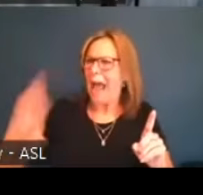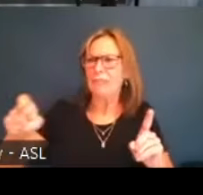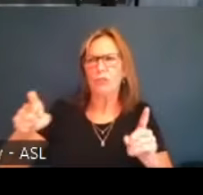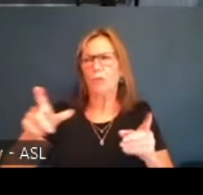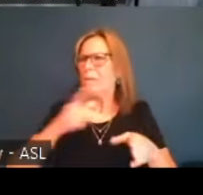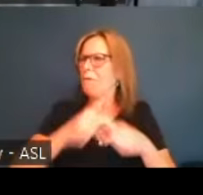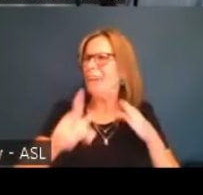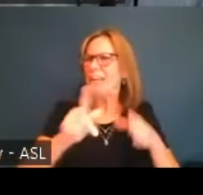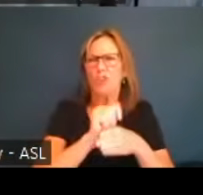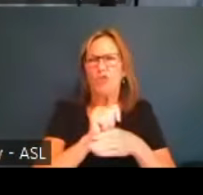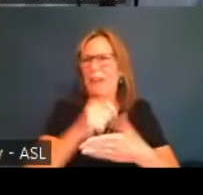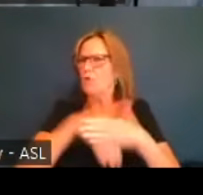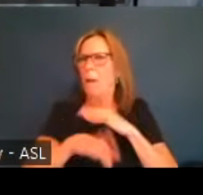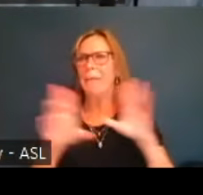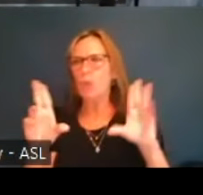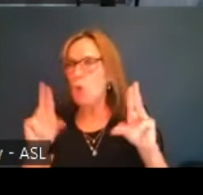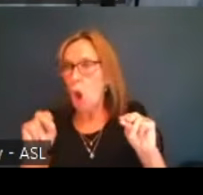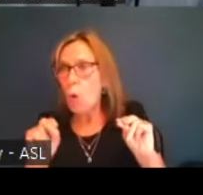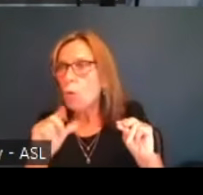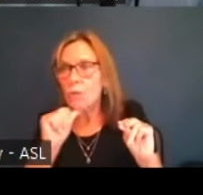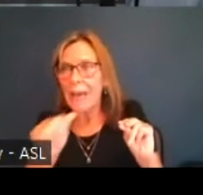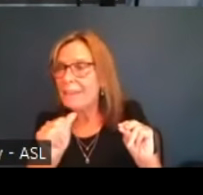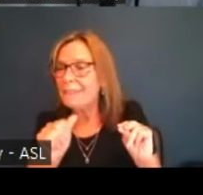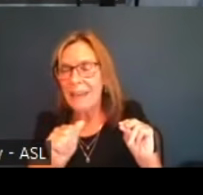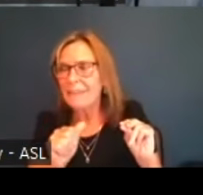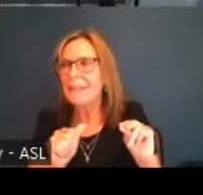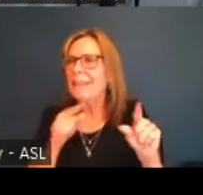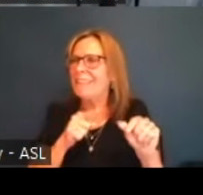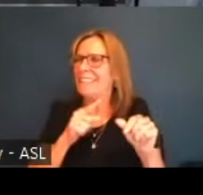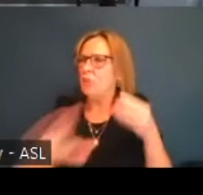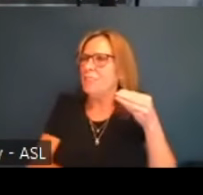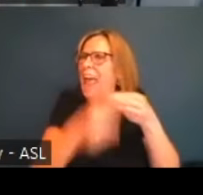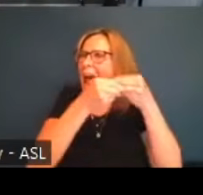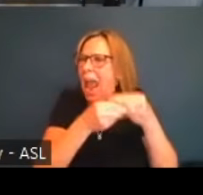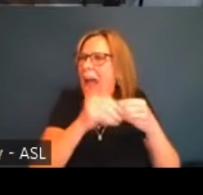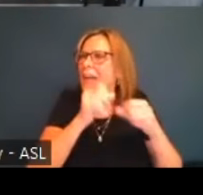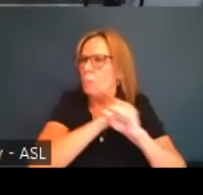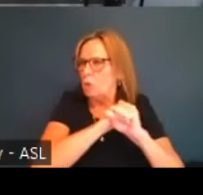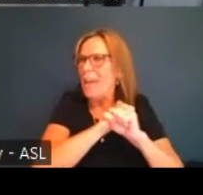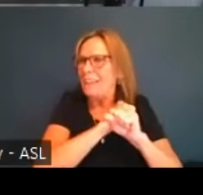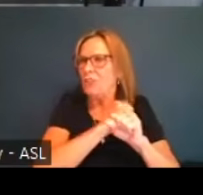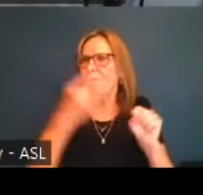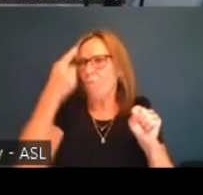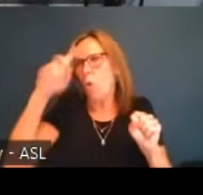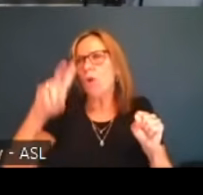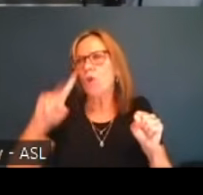professionally trained, Dogs can be trained to alert somebody to take medications,